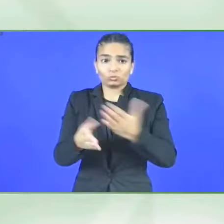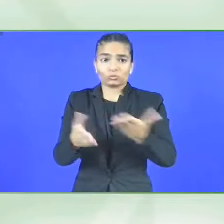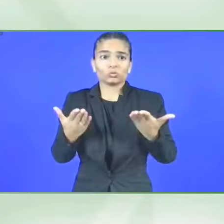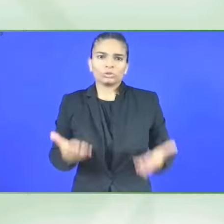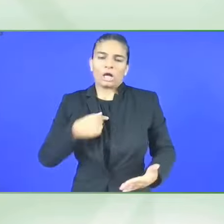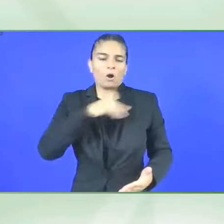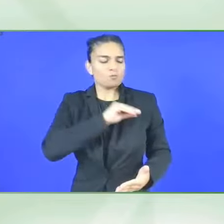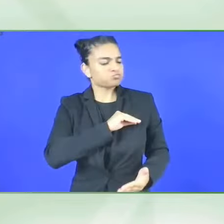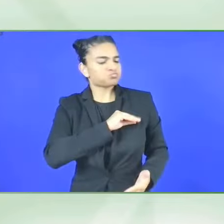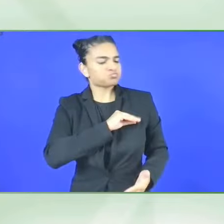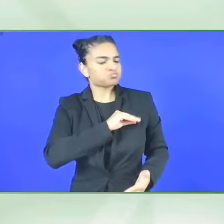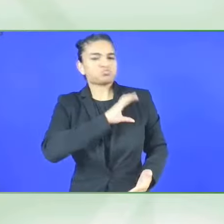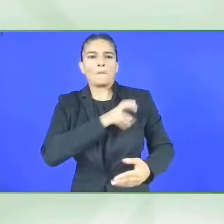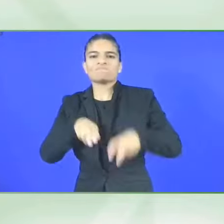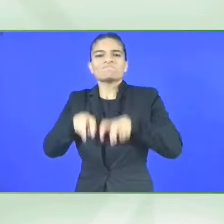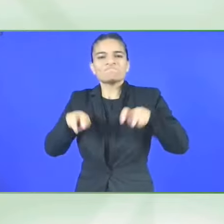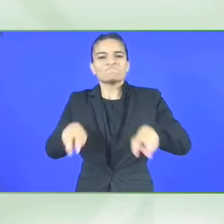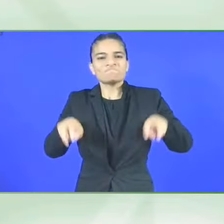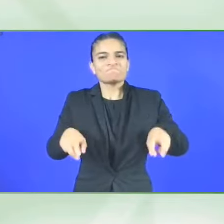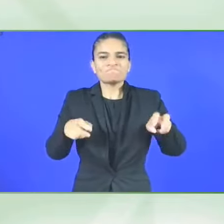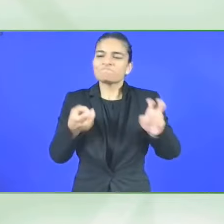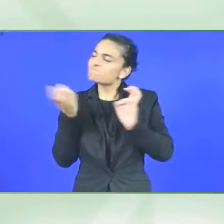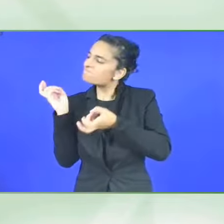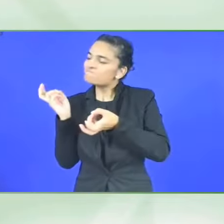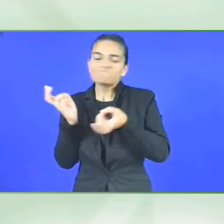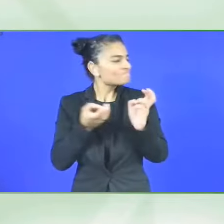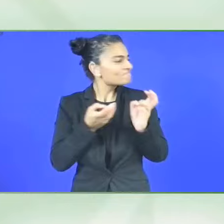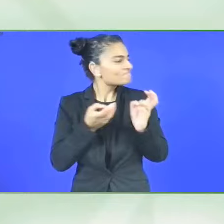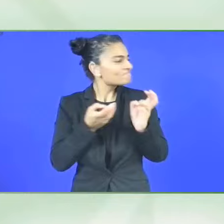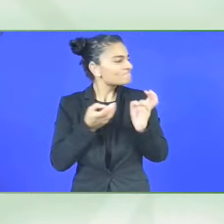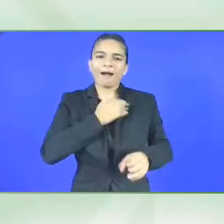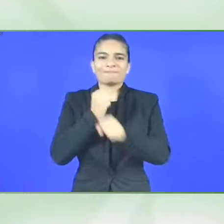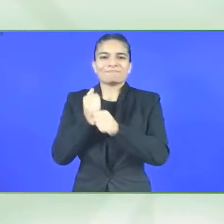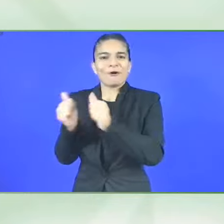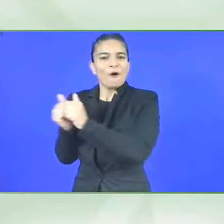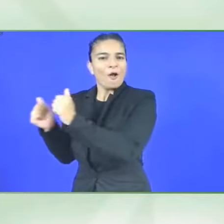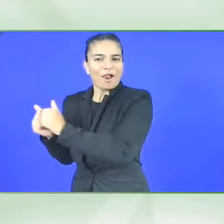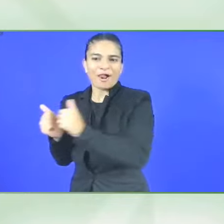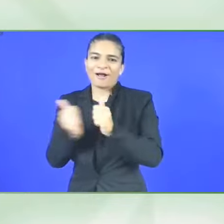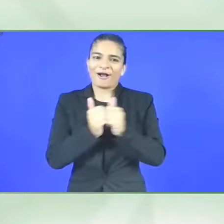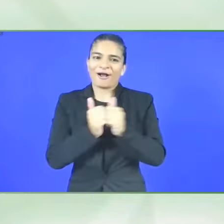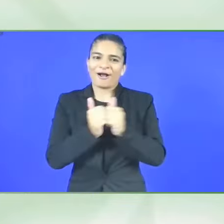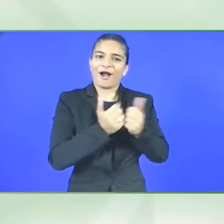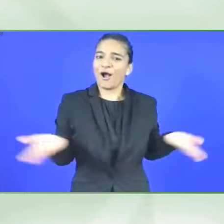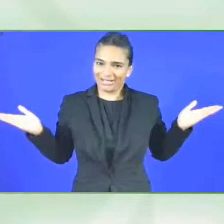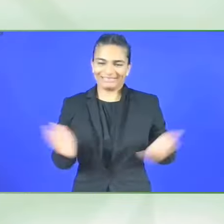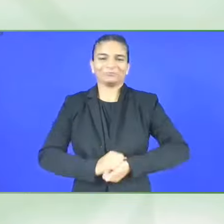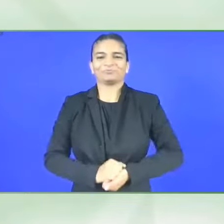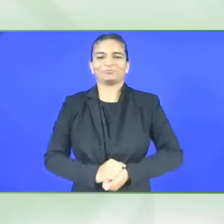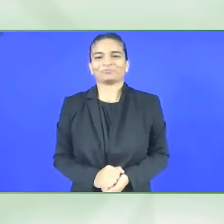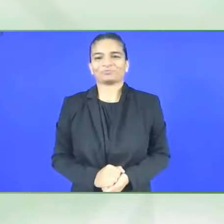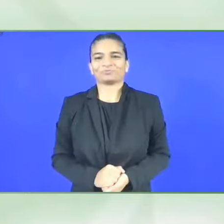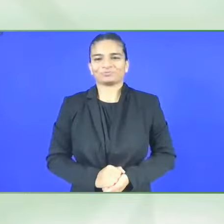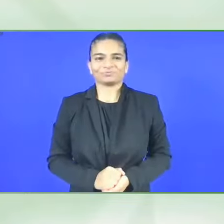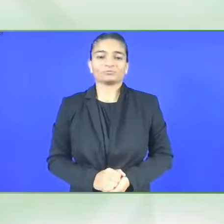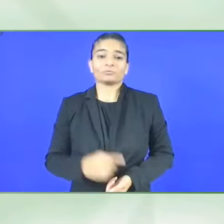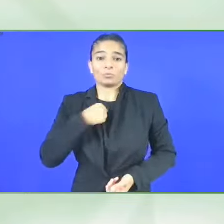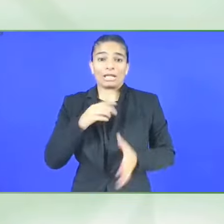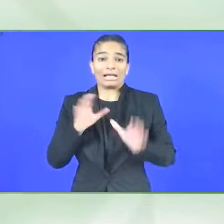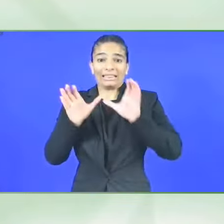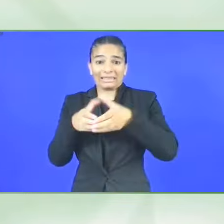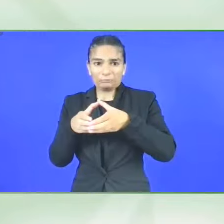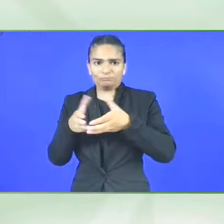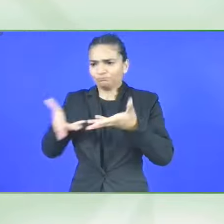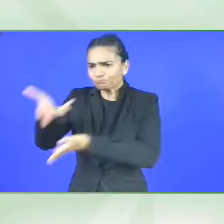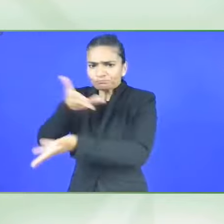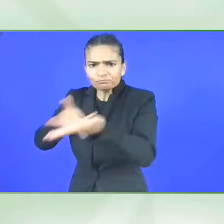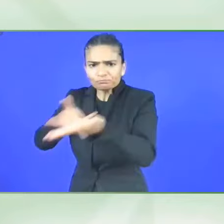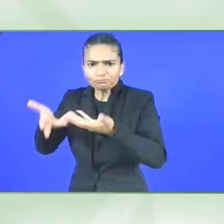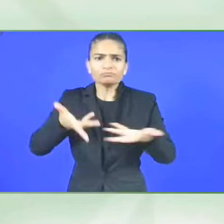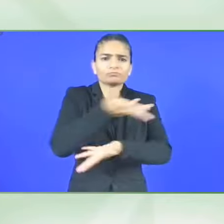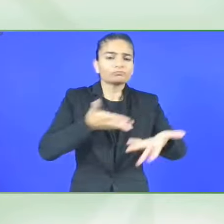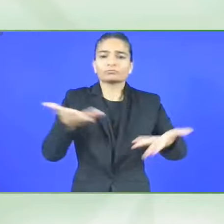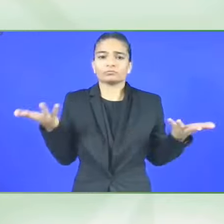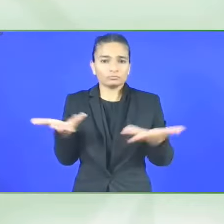I'm so proud of standing here and sitting here together with my colleagues.